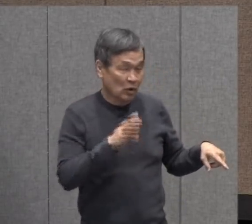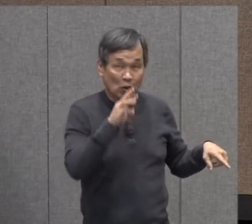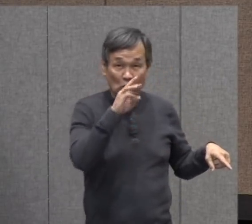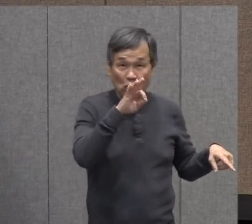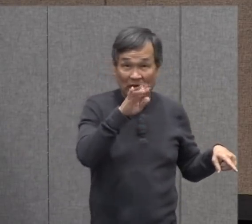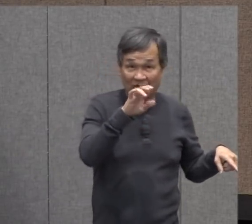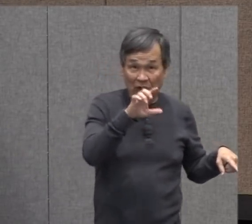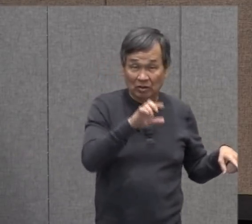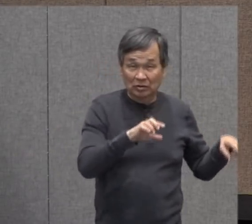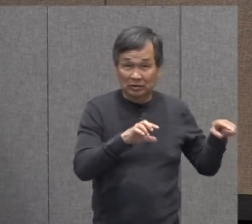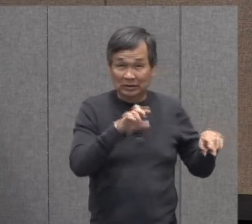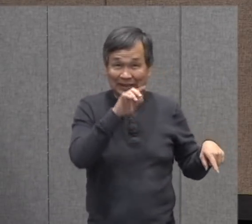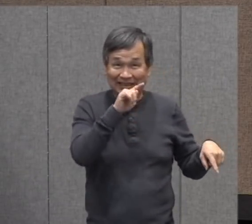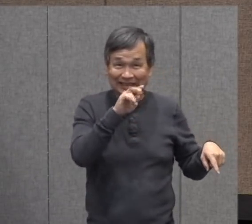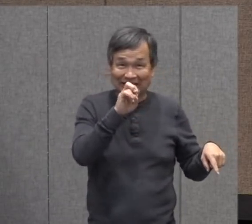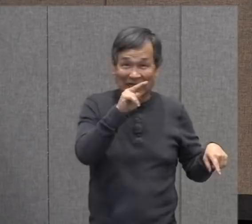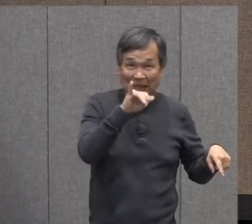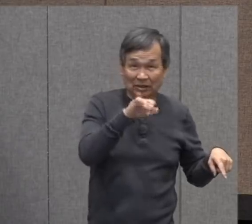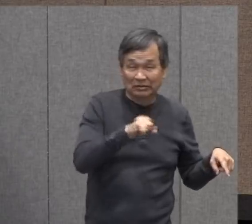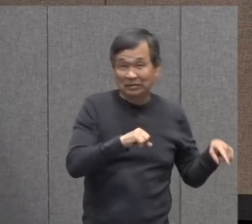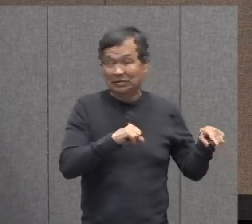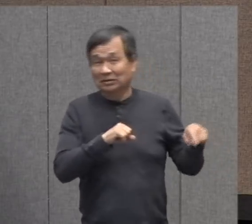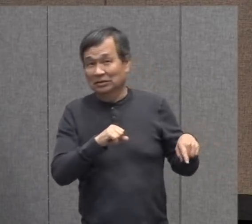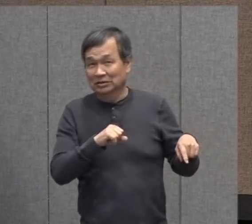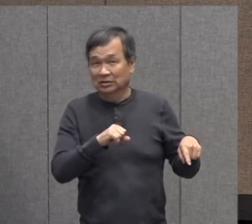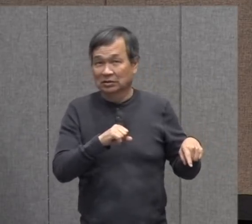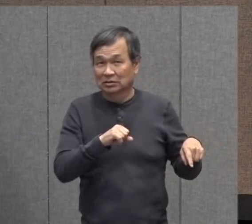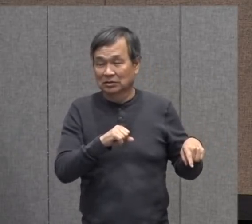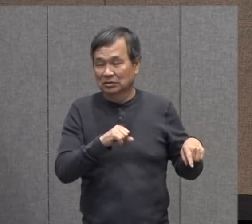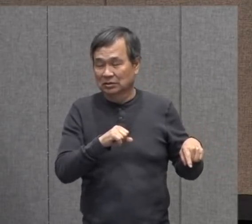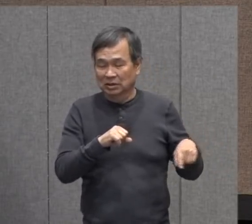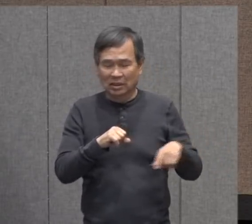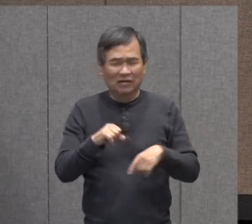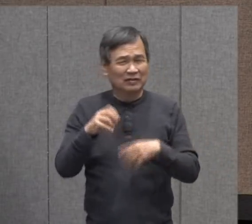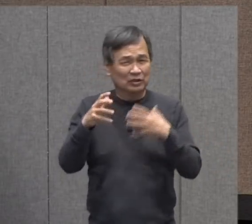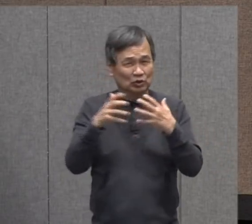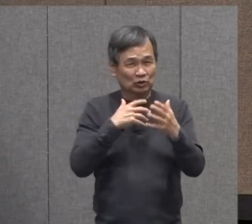Next, this gray exercise ball is definitely lighter